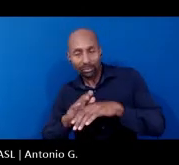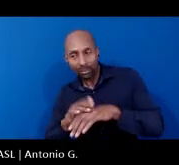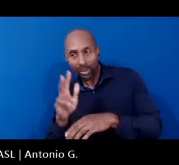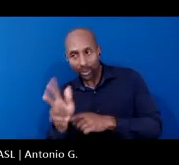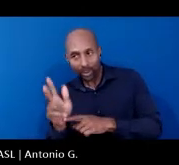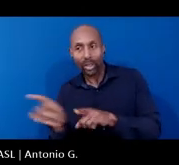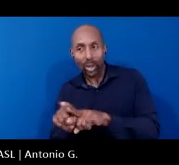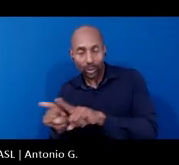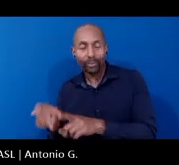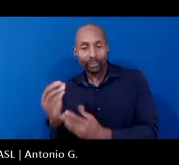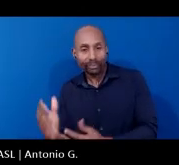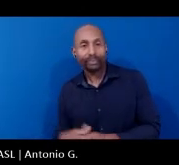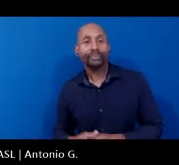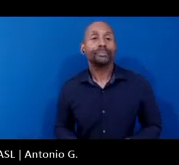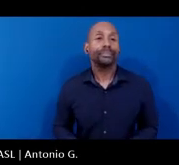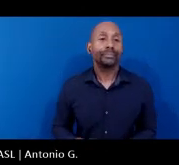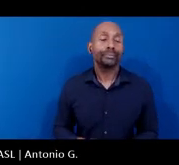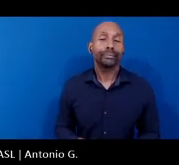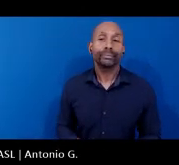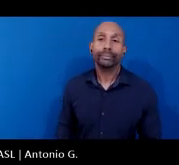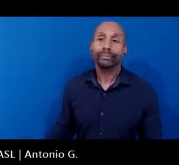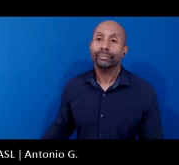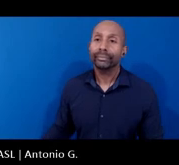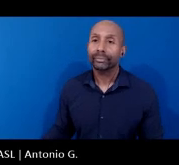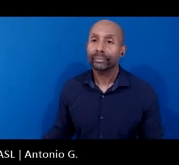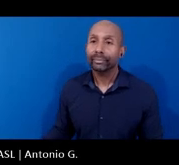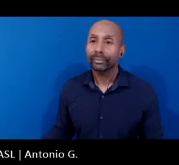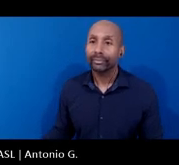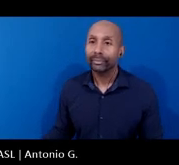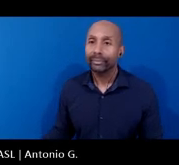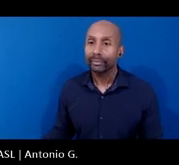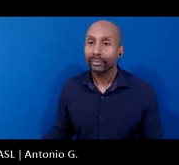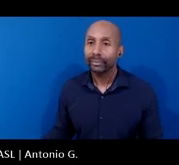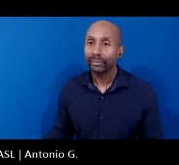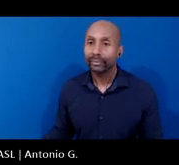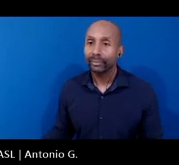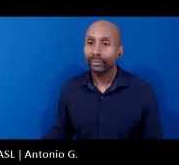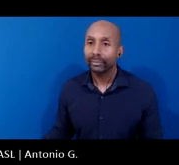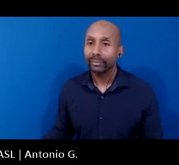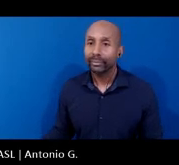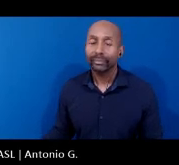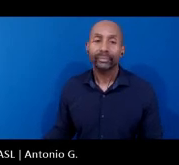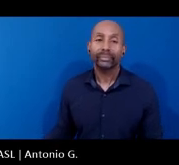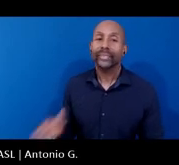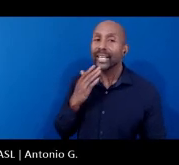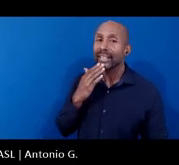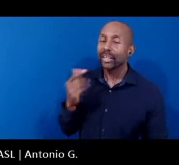Well, thank you, Jerry. That was a wonderful presentation. And I just want to say good morning or good afternoon to